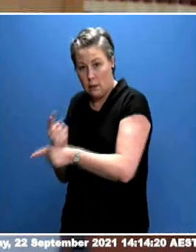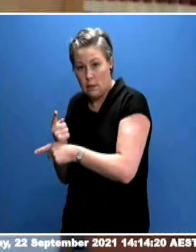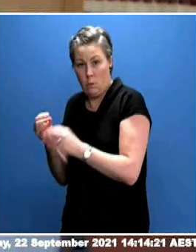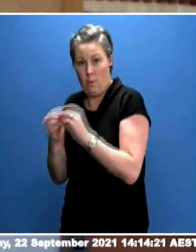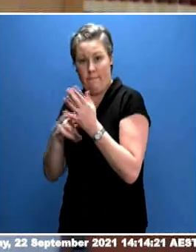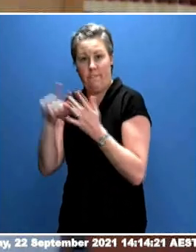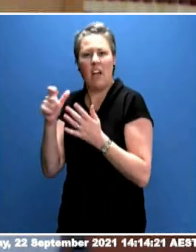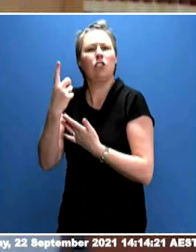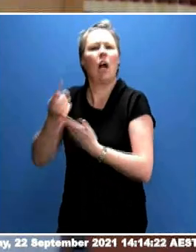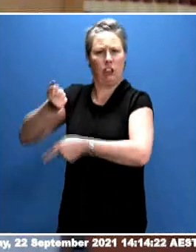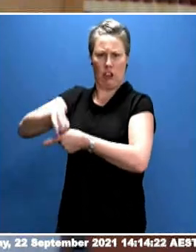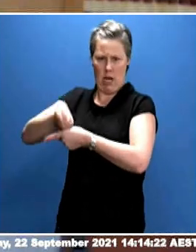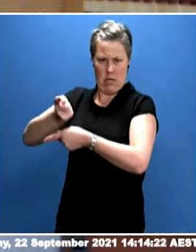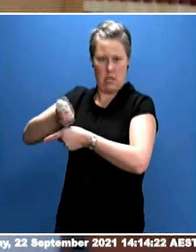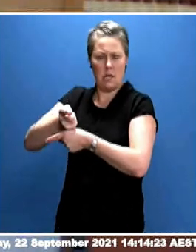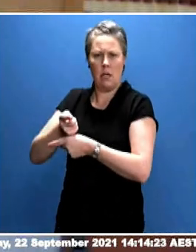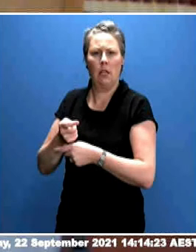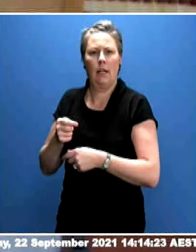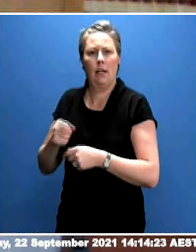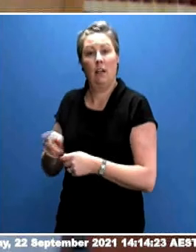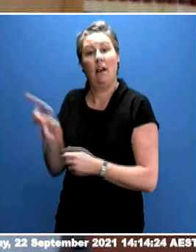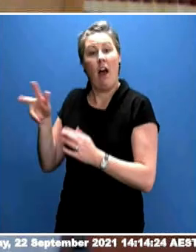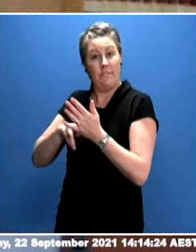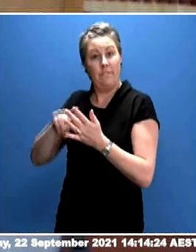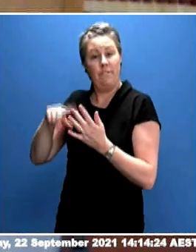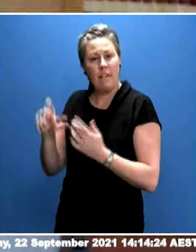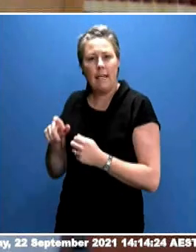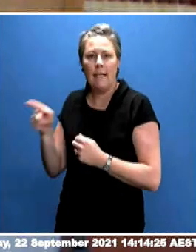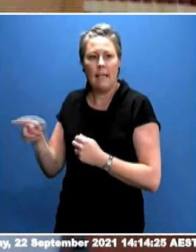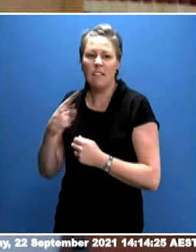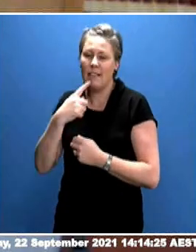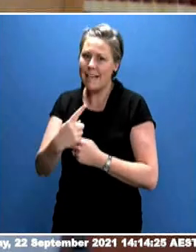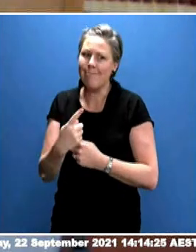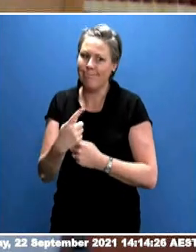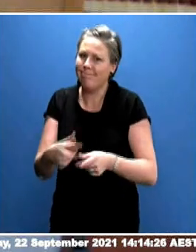discussion, they continue to express some of the challenges, where some of